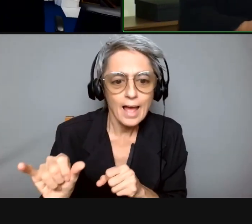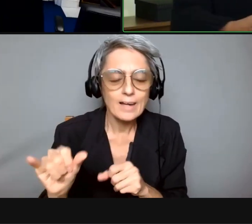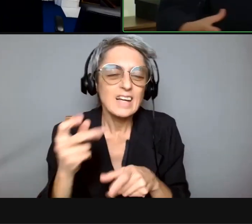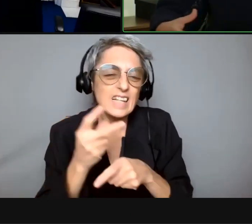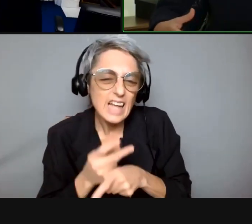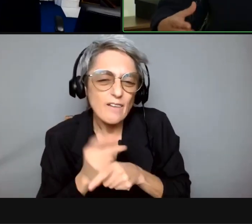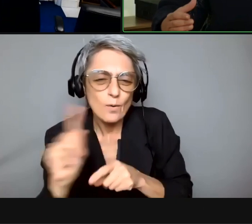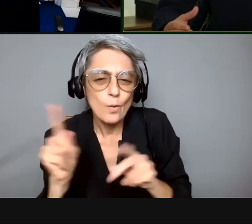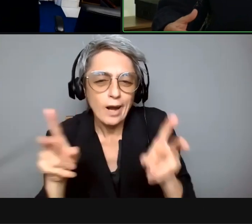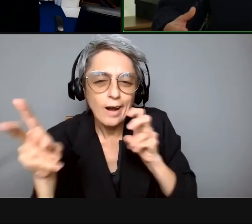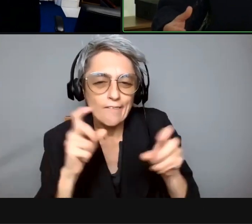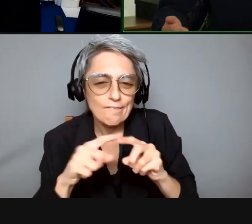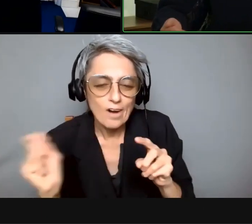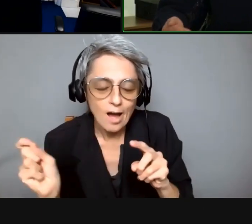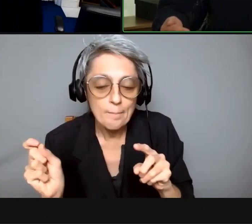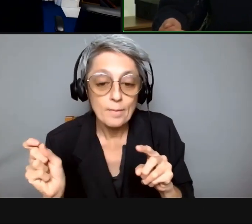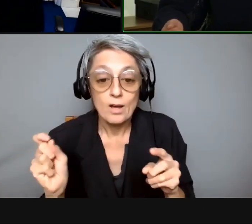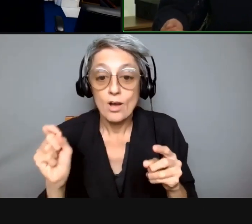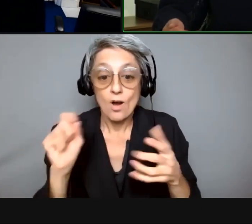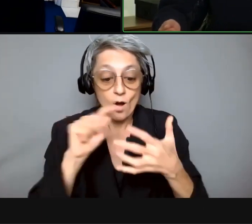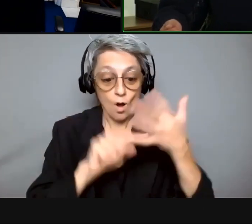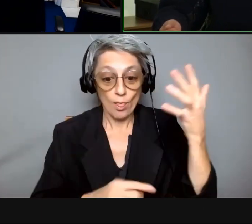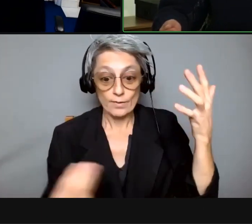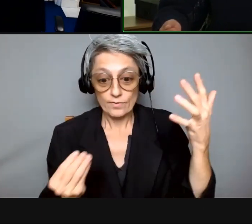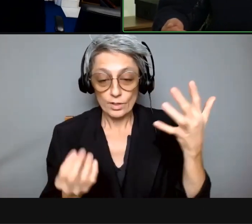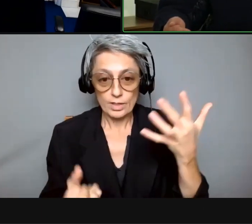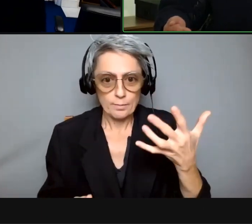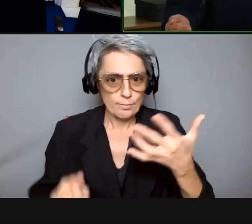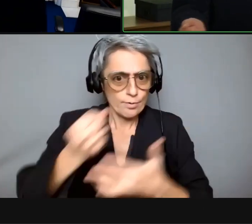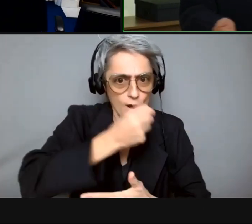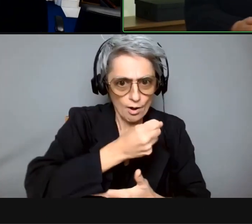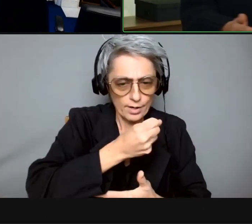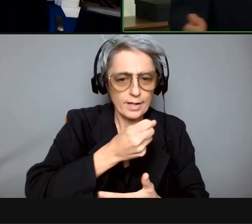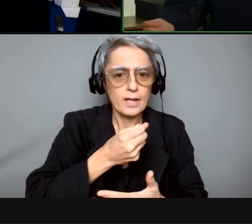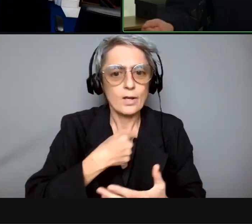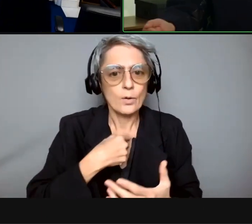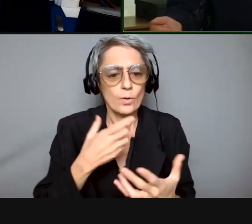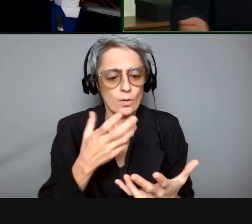Those all became priorities for us to find recycled sources because of is recycled.